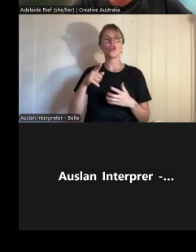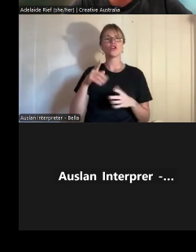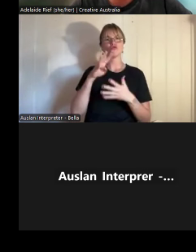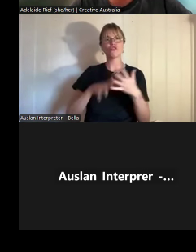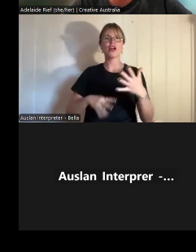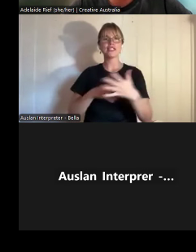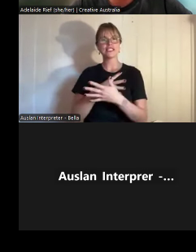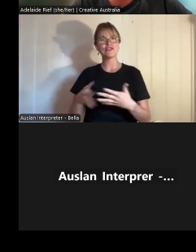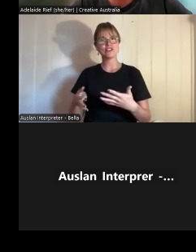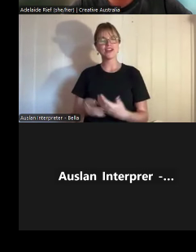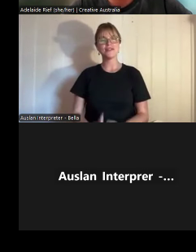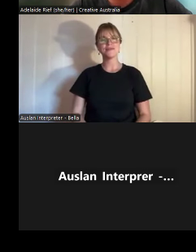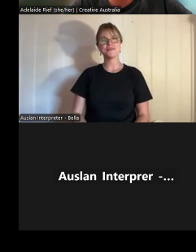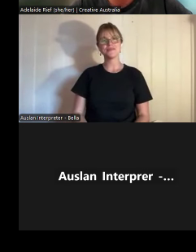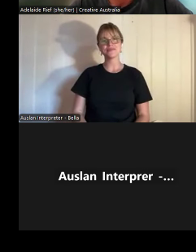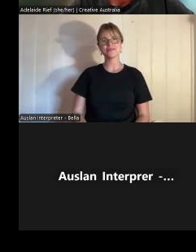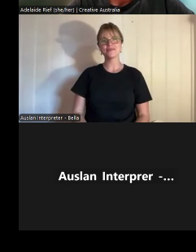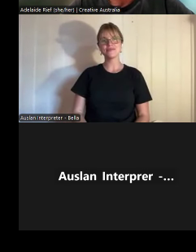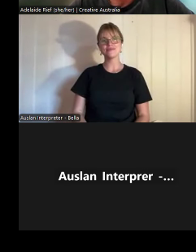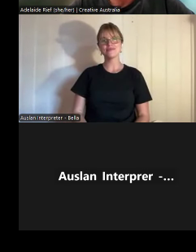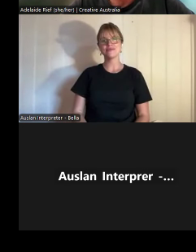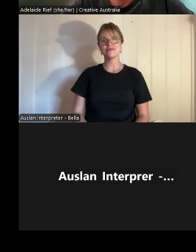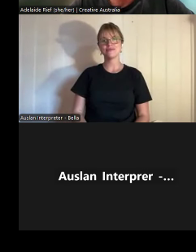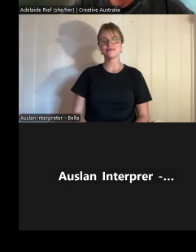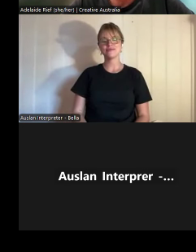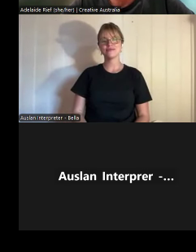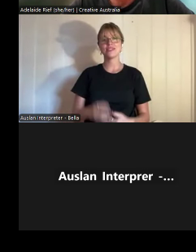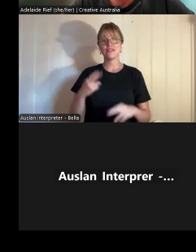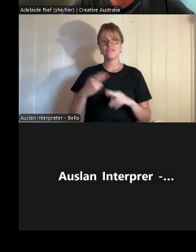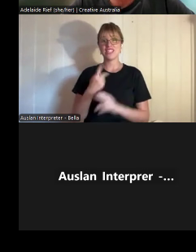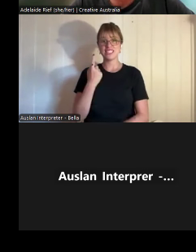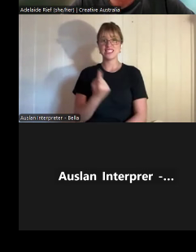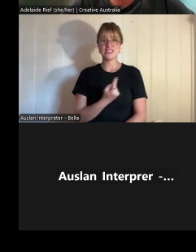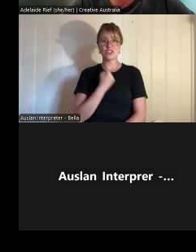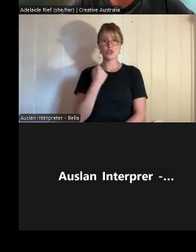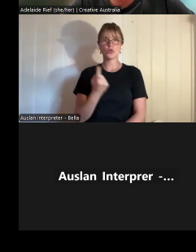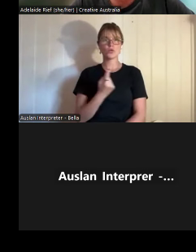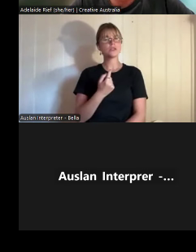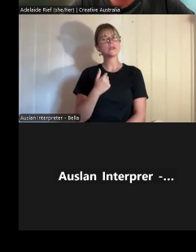the best chance of meeting those criteria. So for individuals, we're really interested in the